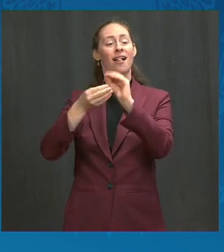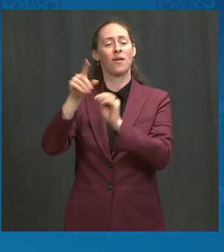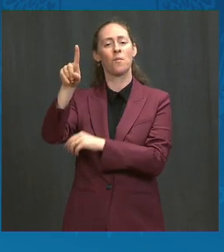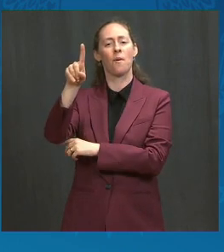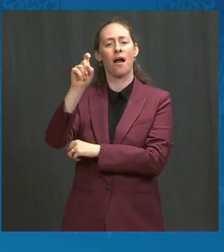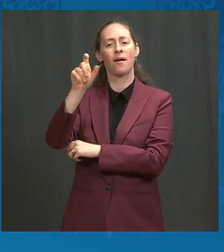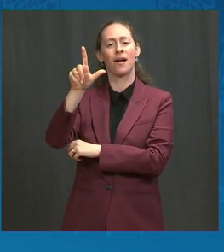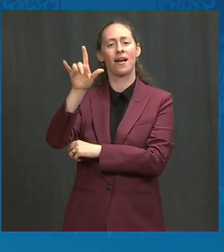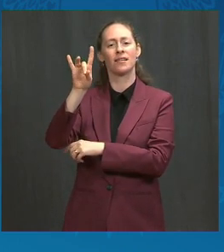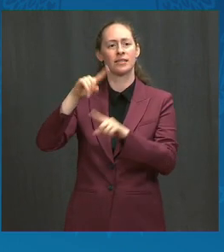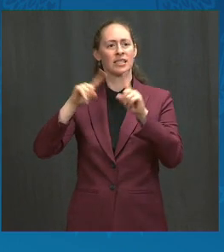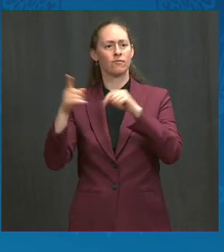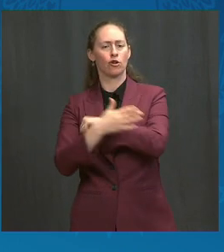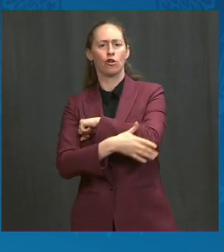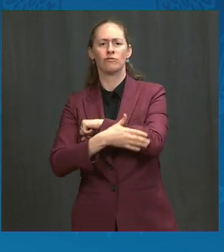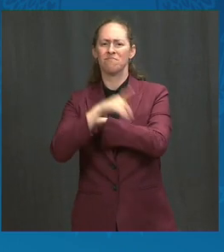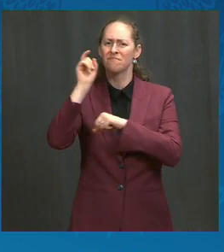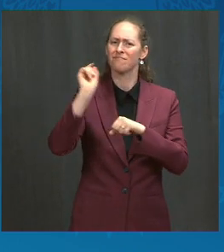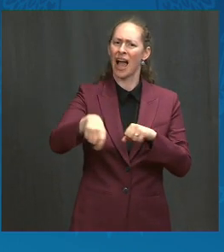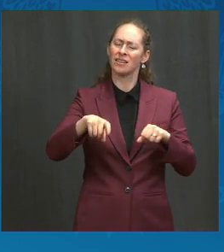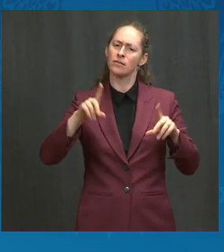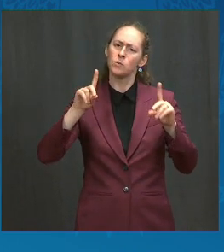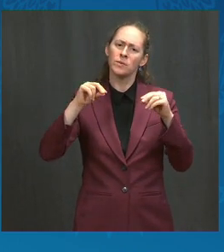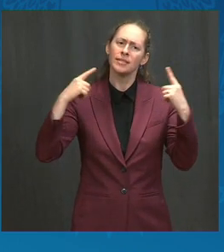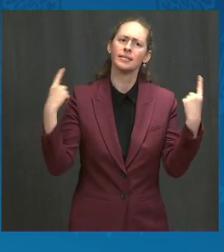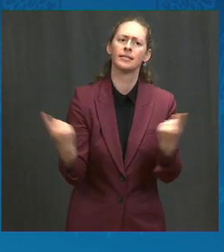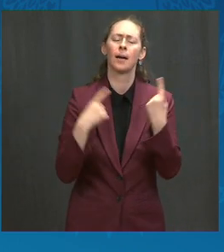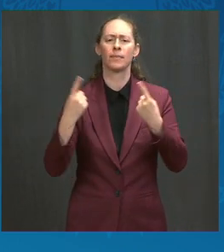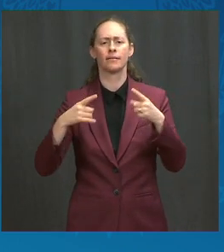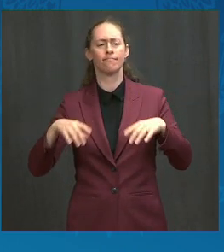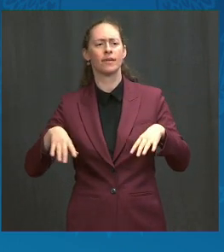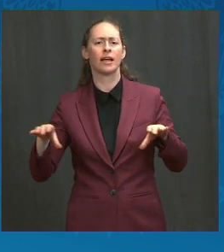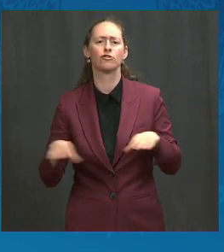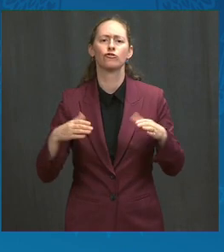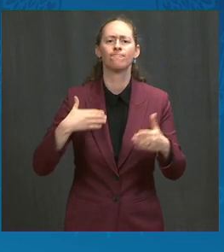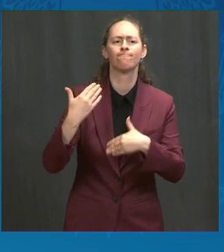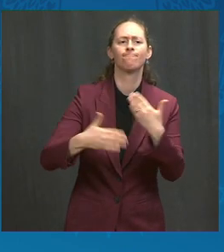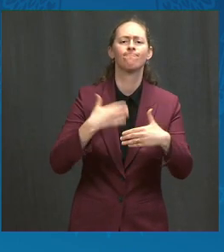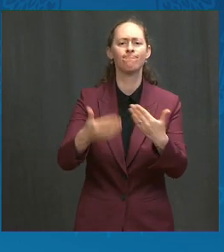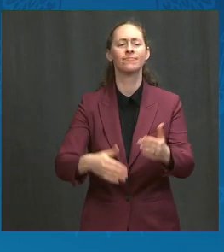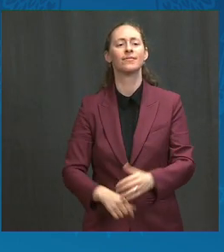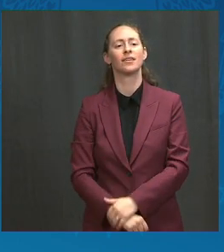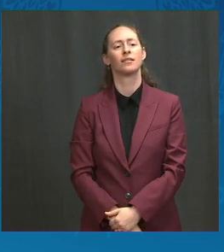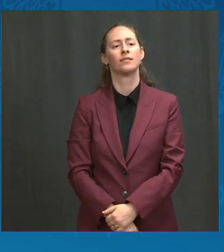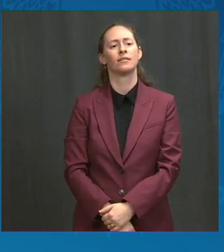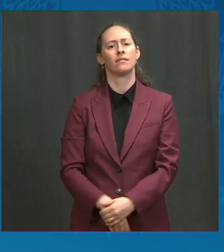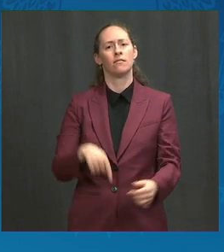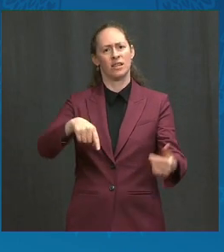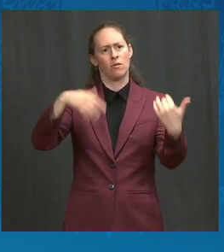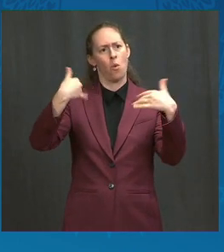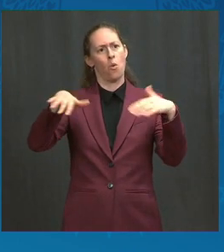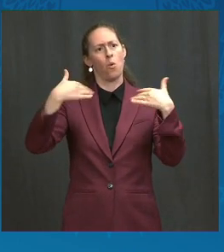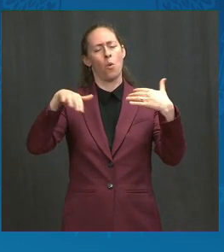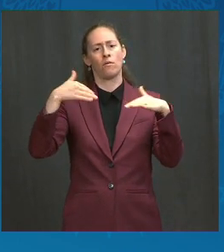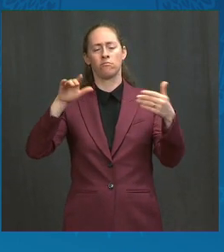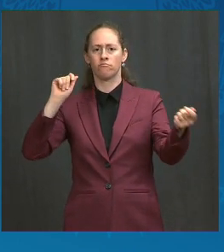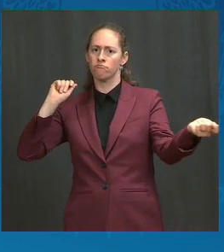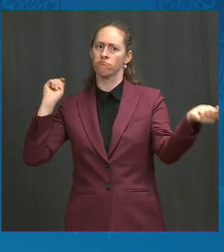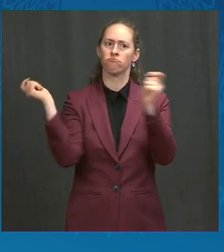These are points of profound pride for our nation. And for me, it is an honor to be here with you now,